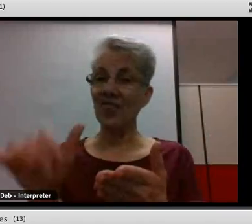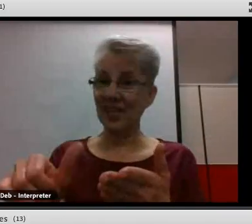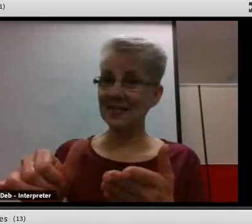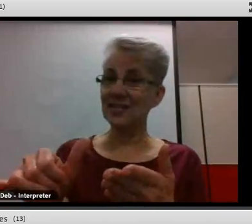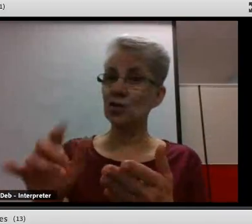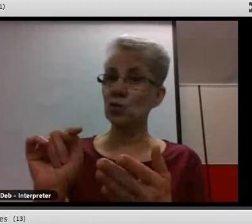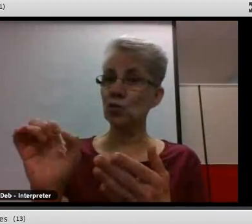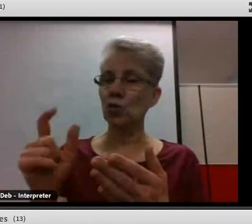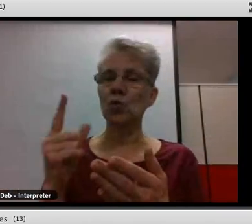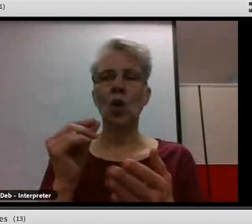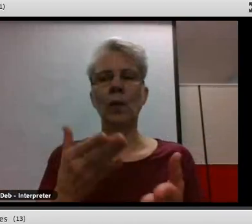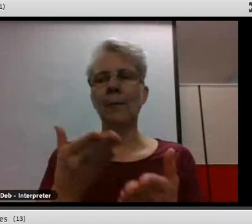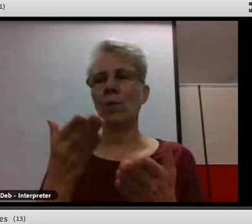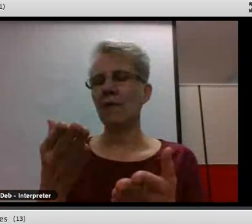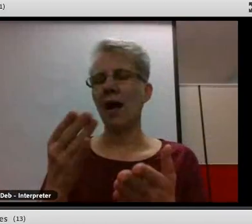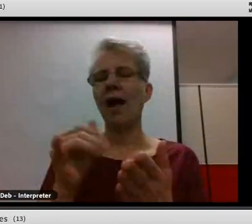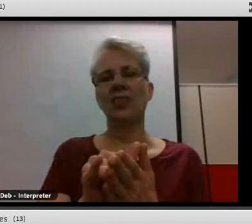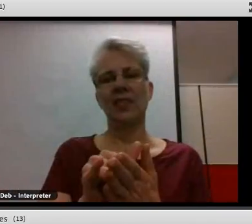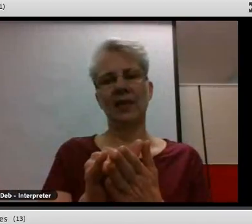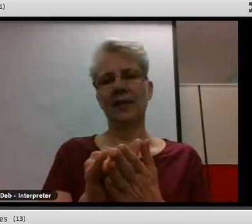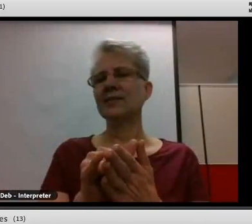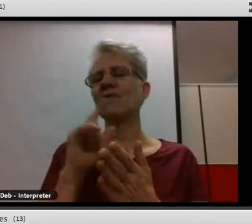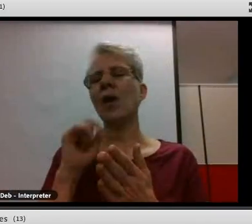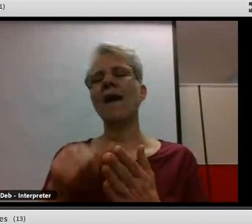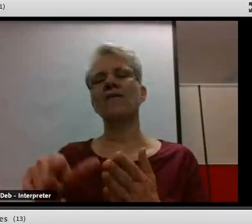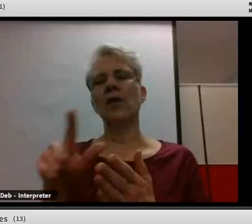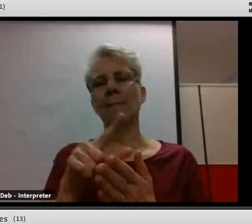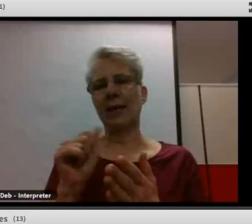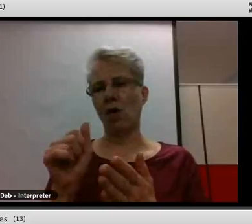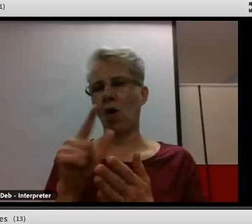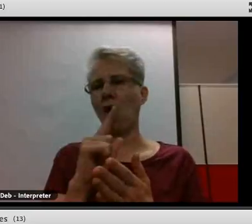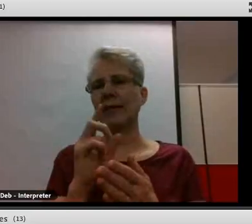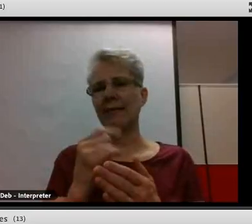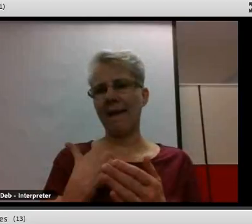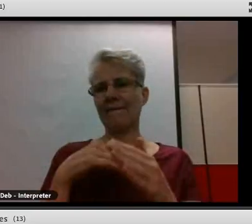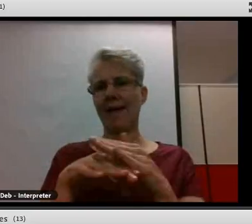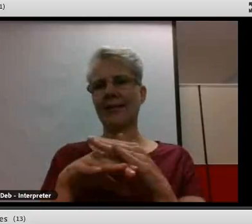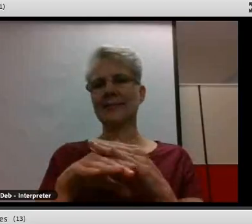It's easy for them to find things. So understanderable --